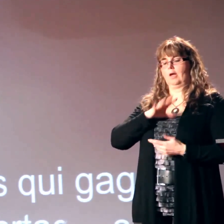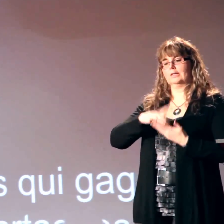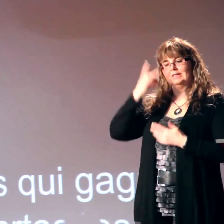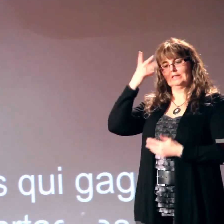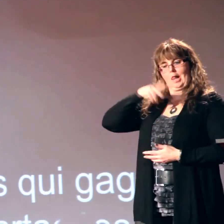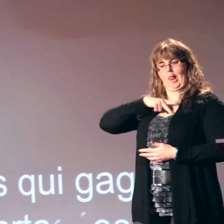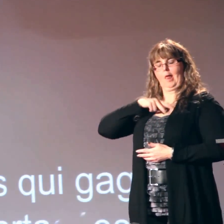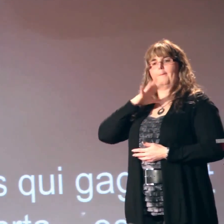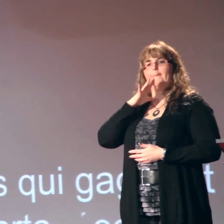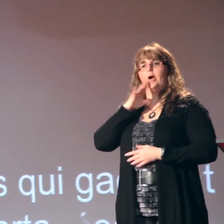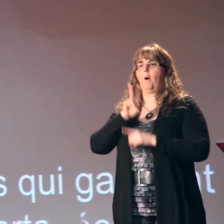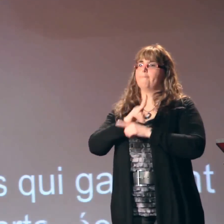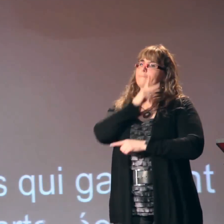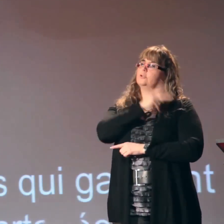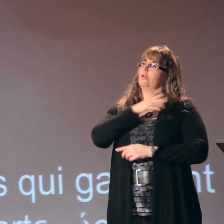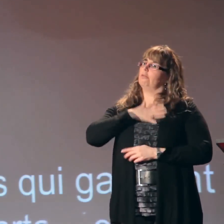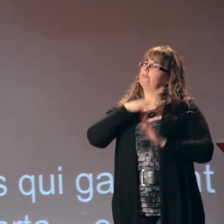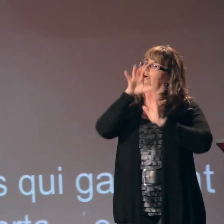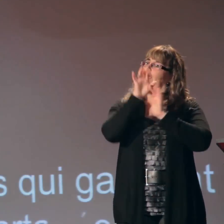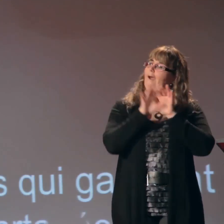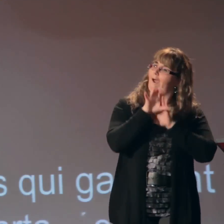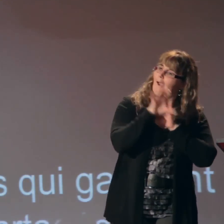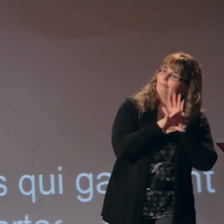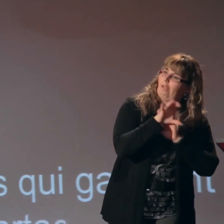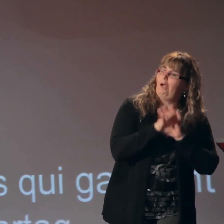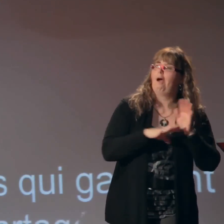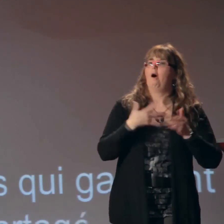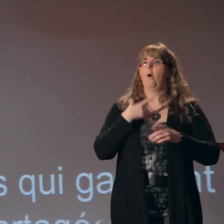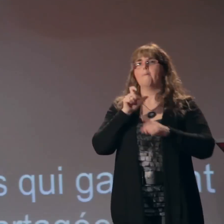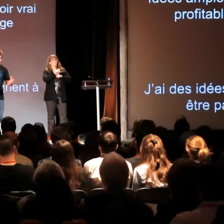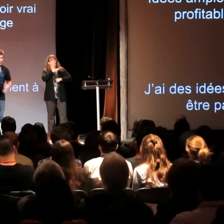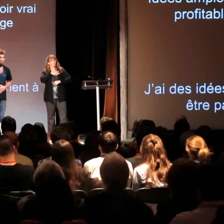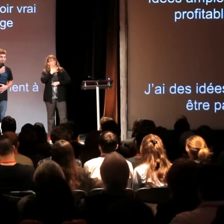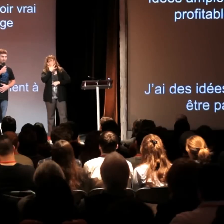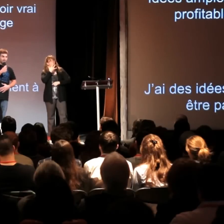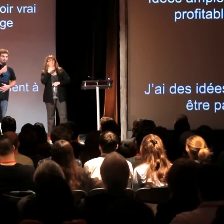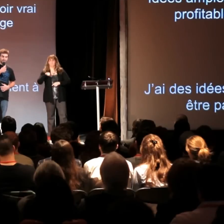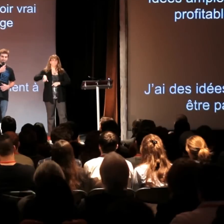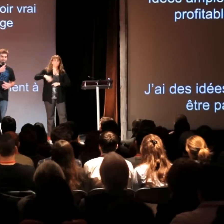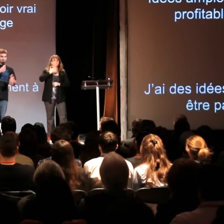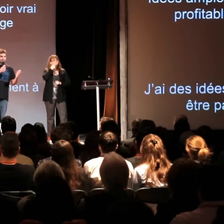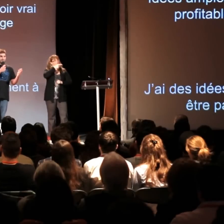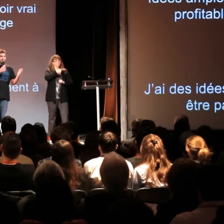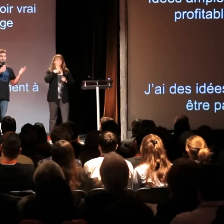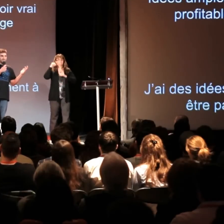Personalizing their communication by teaching it their own words and signs.